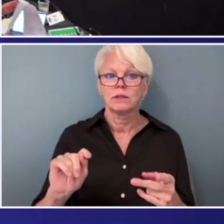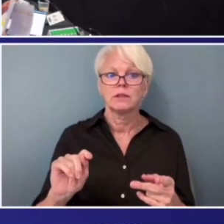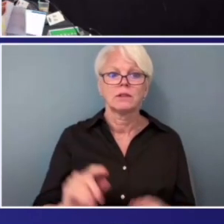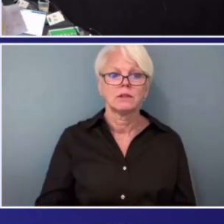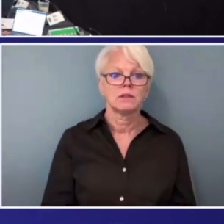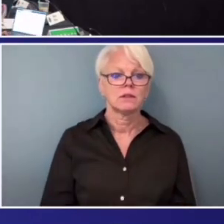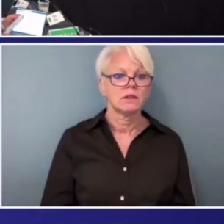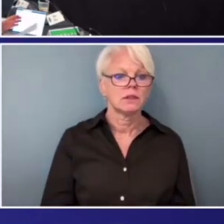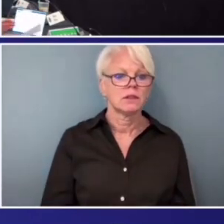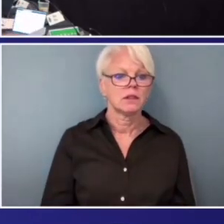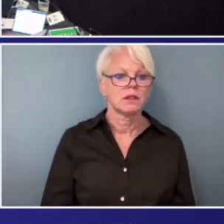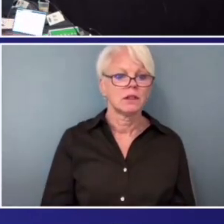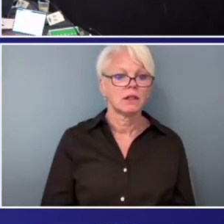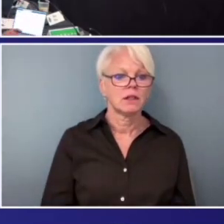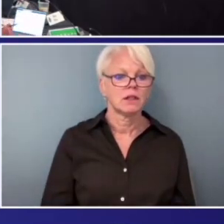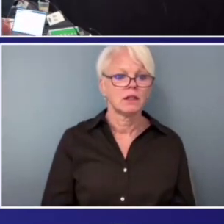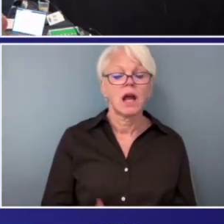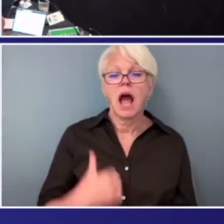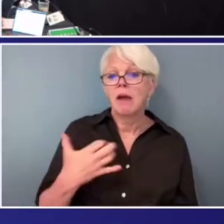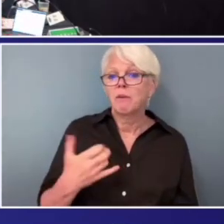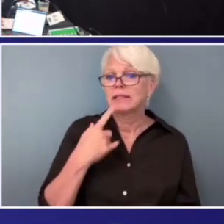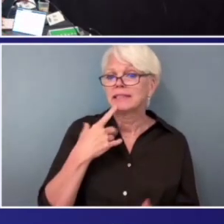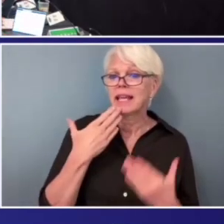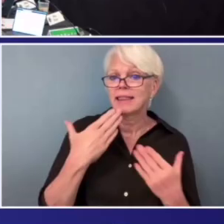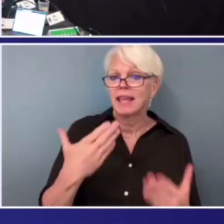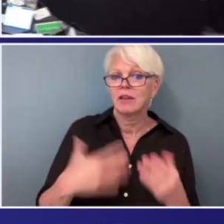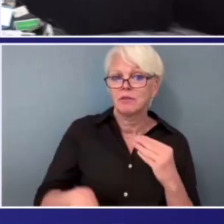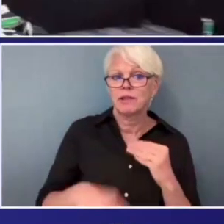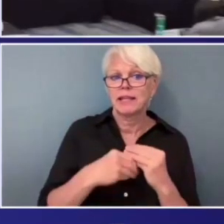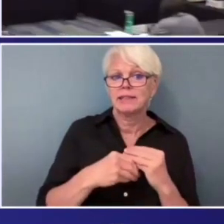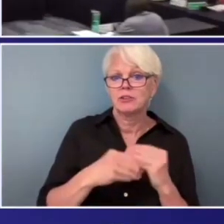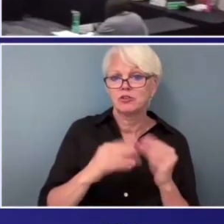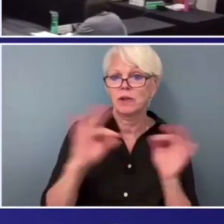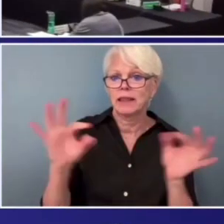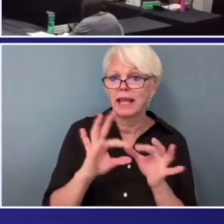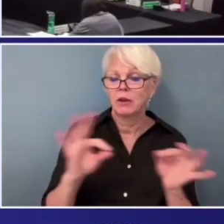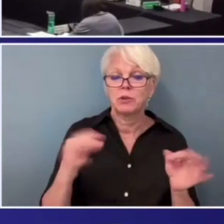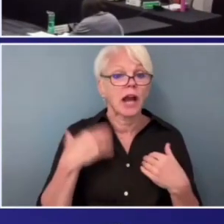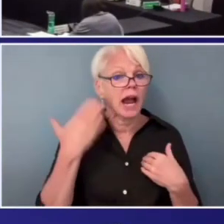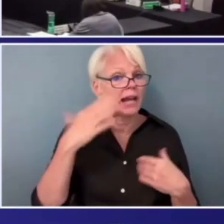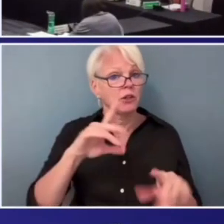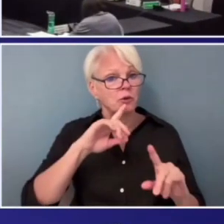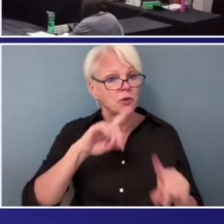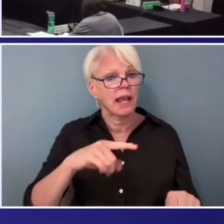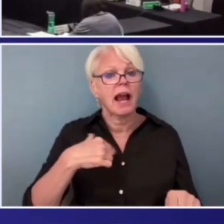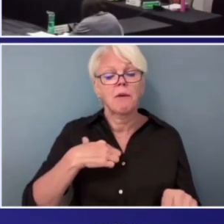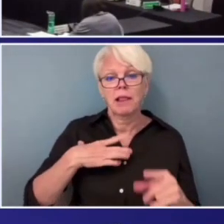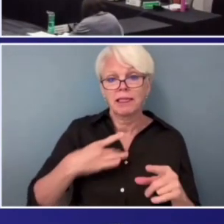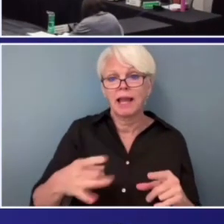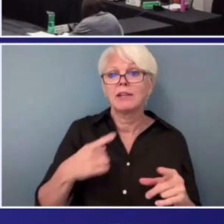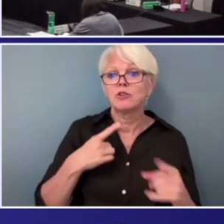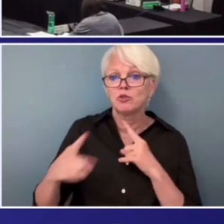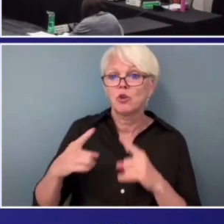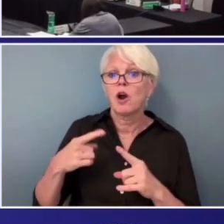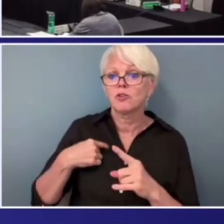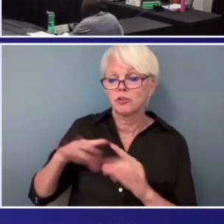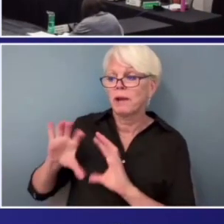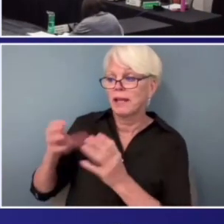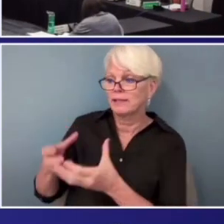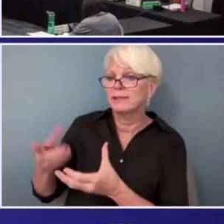I just want to say thank you for this additional language. I don't know the answer. I would like to talk to my constituent group. Absolutely. back on that.